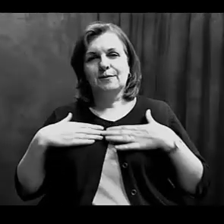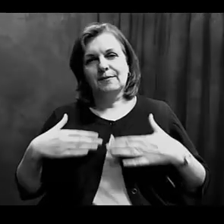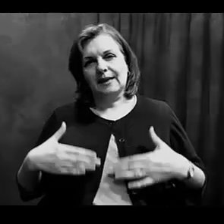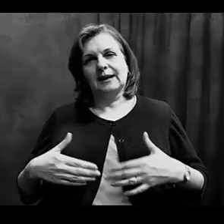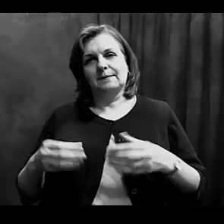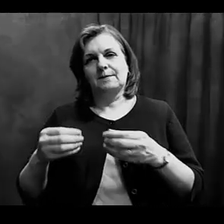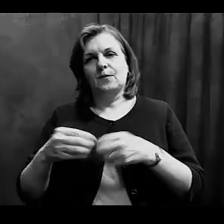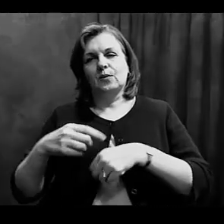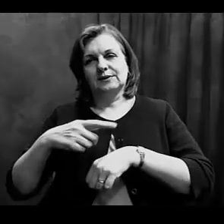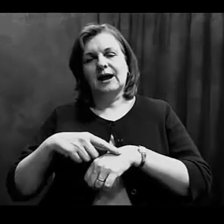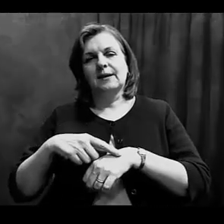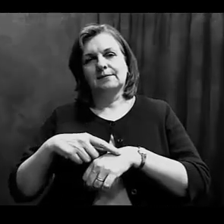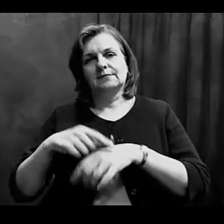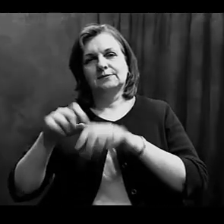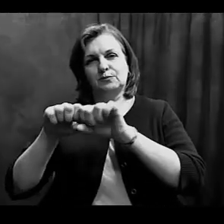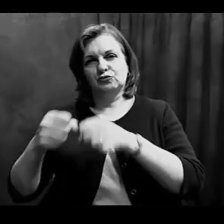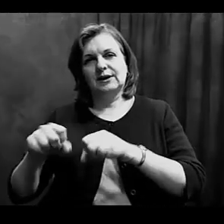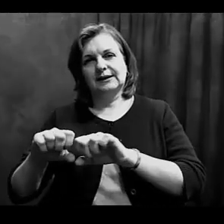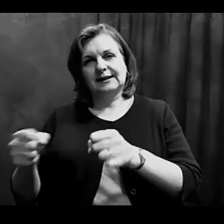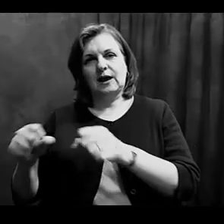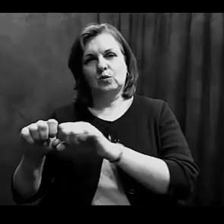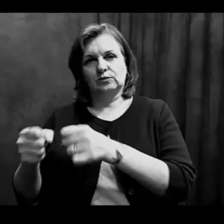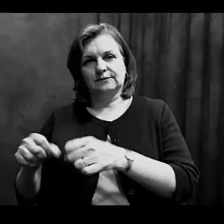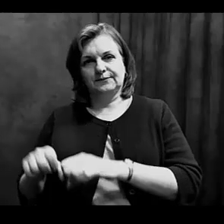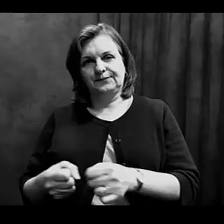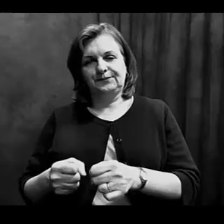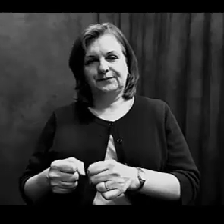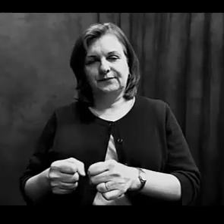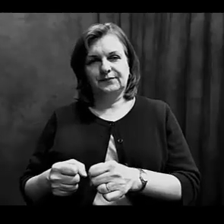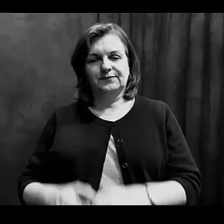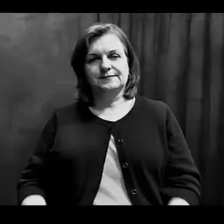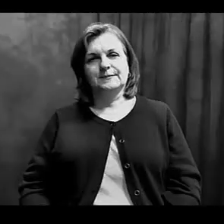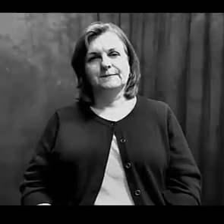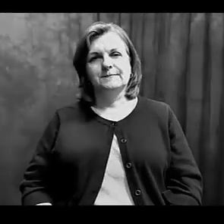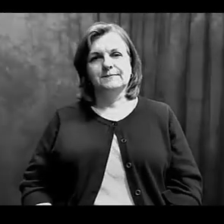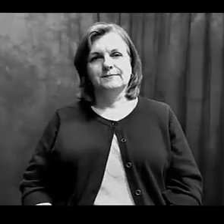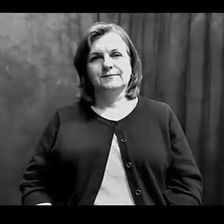that will take you a much longer time to break down